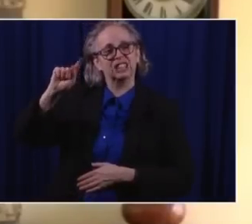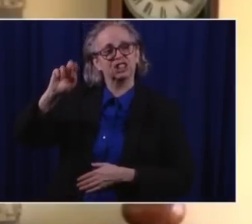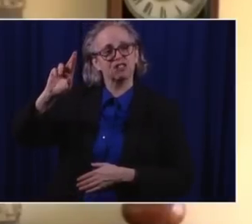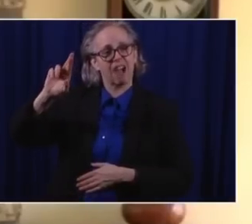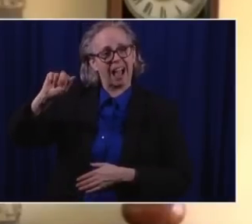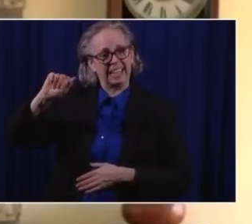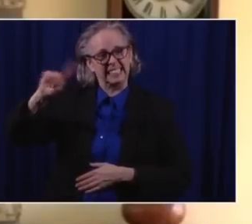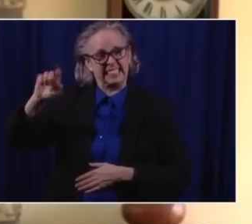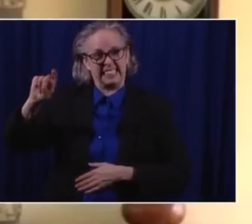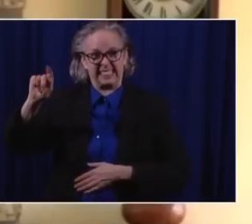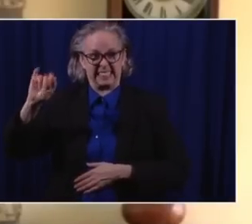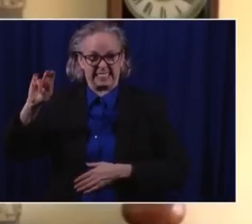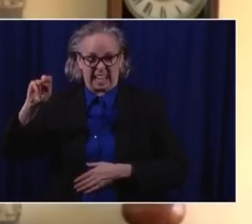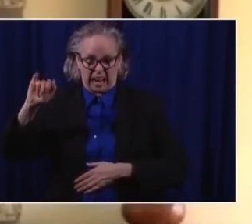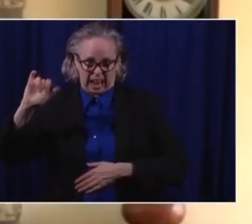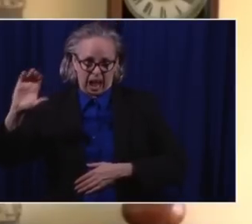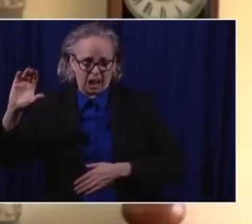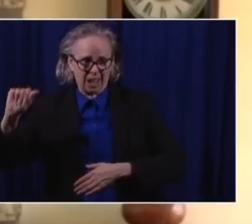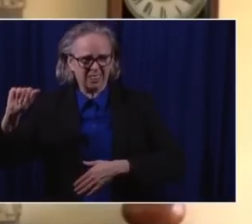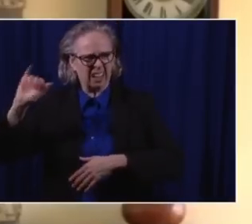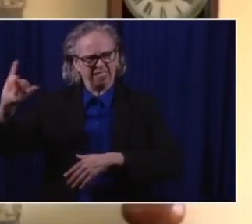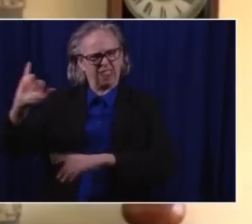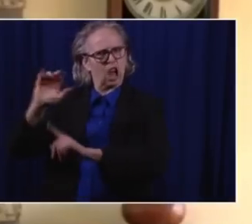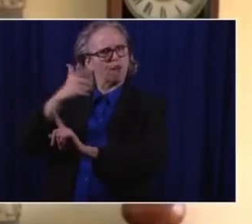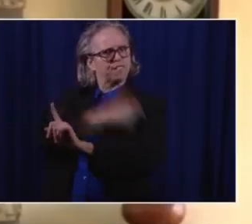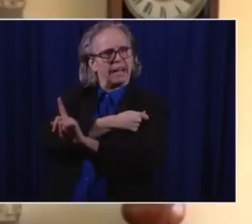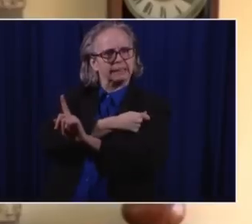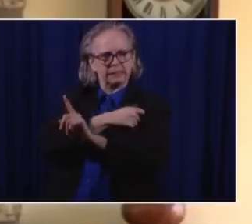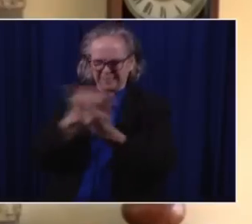where we are in regard to our hospitals. We had more good news. Today on the vaccine We learned this morning that